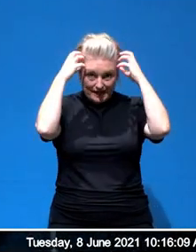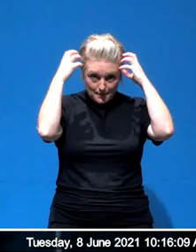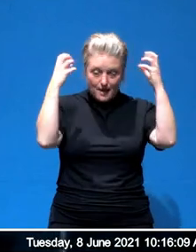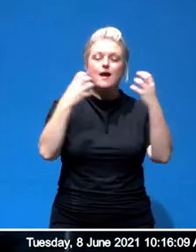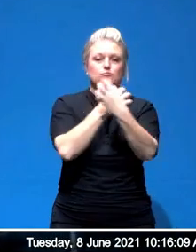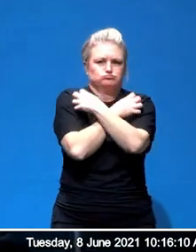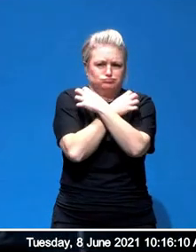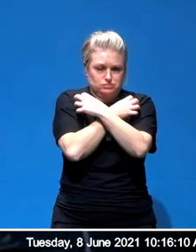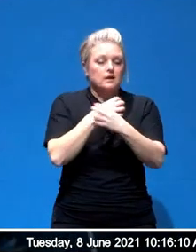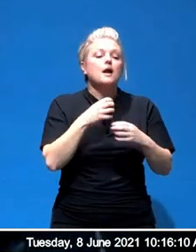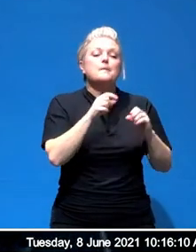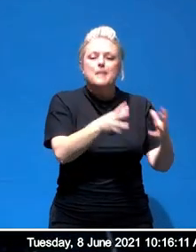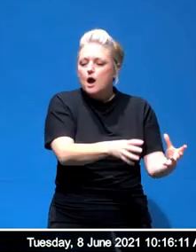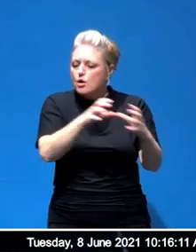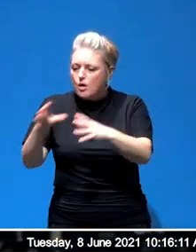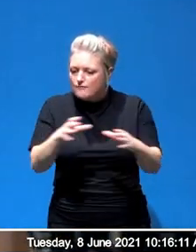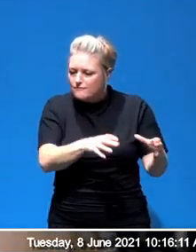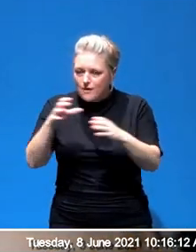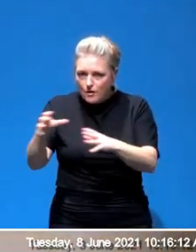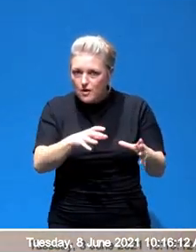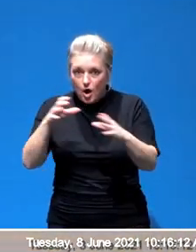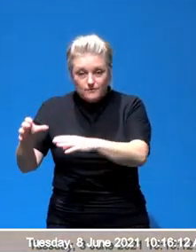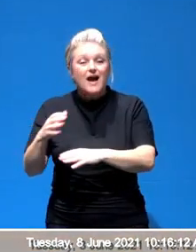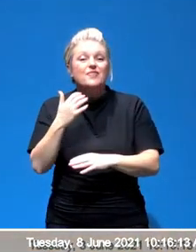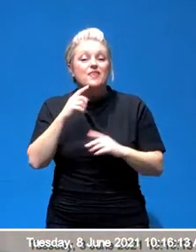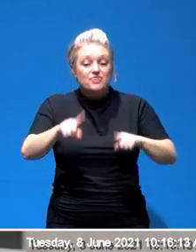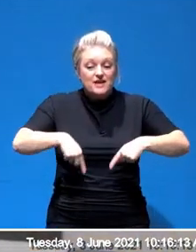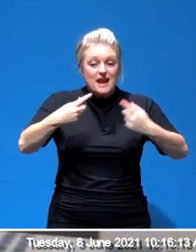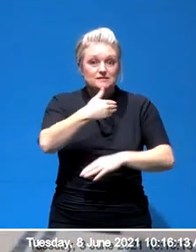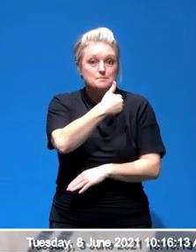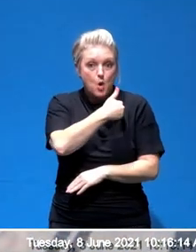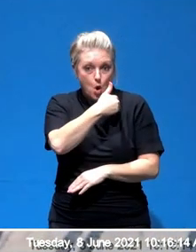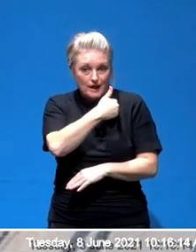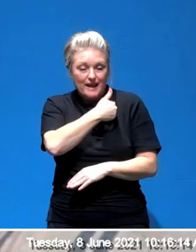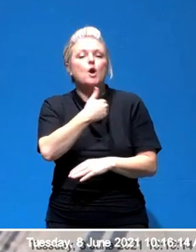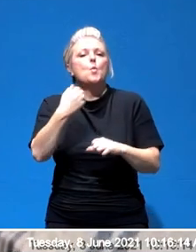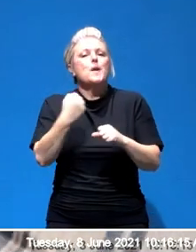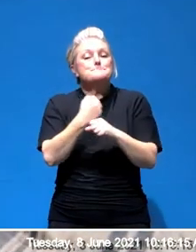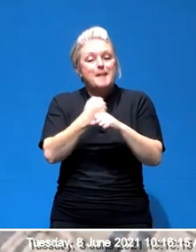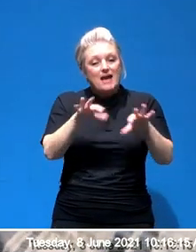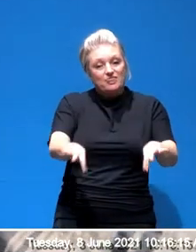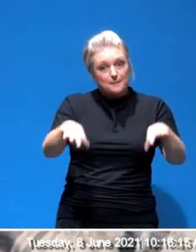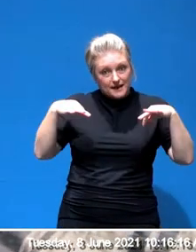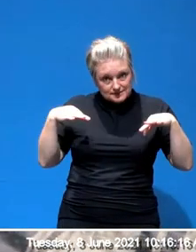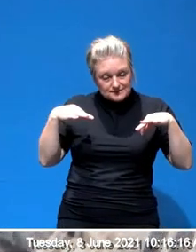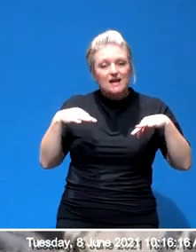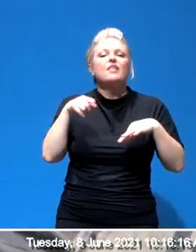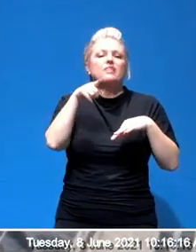So when he gets up in the morning, he and I make the bed together and then he puts all the teddies back into bed.